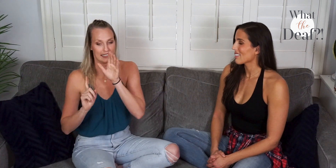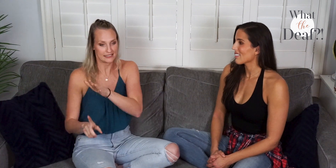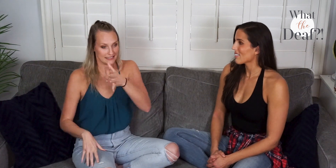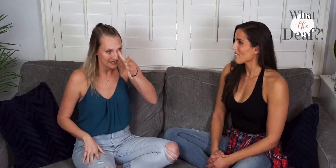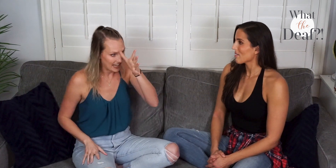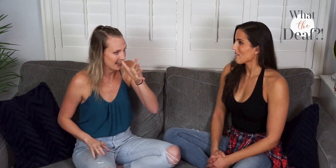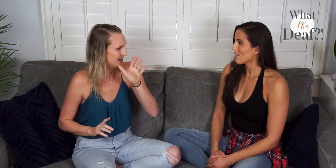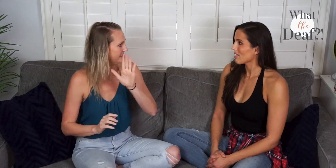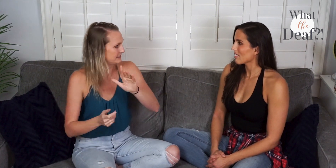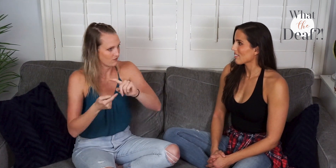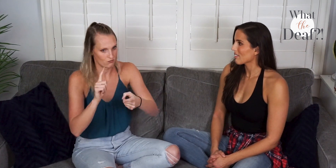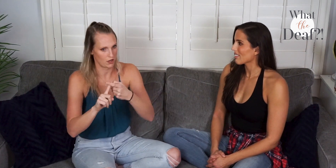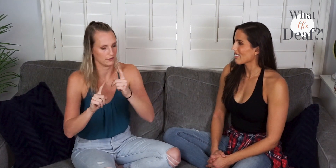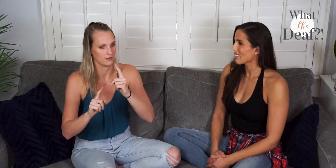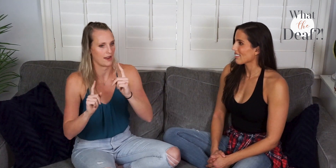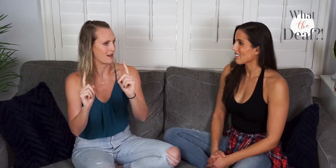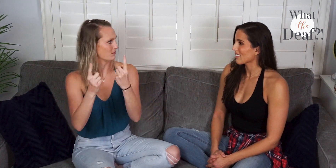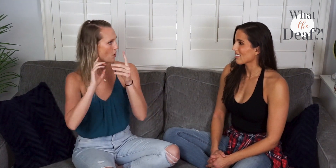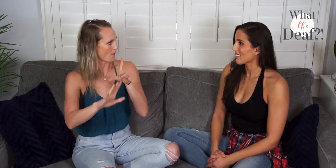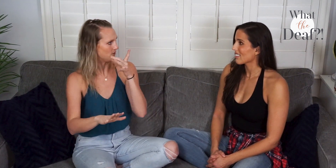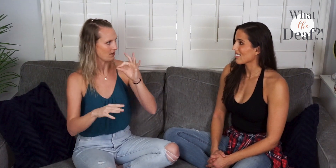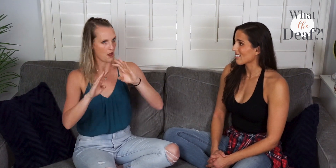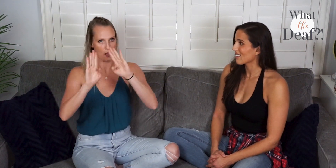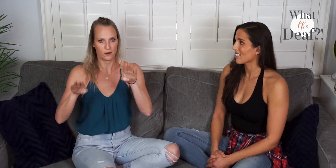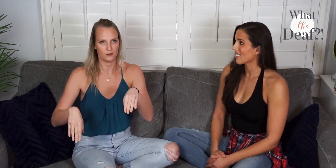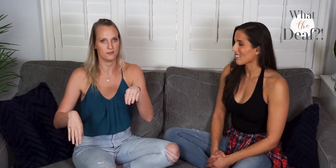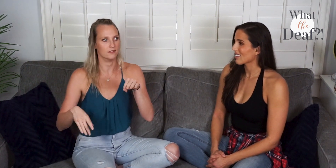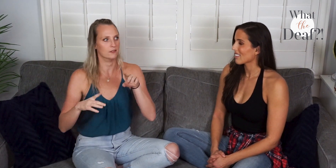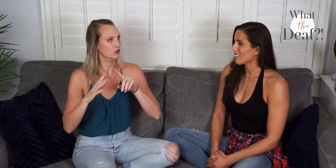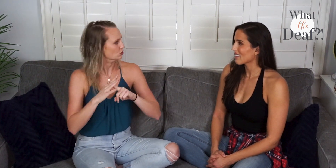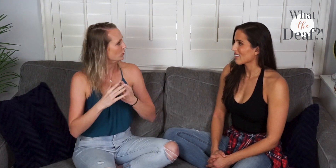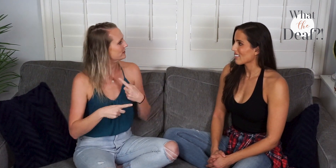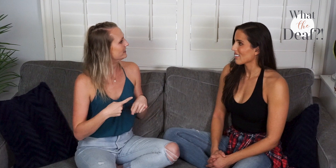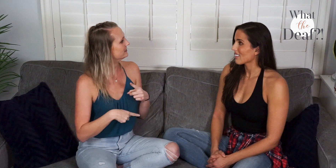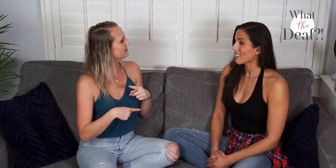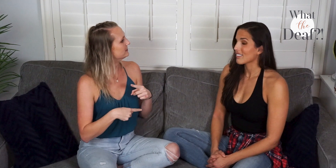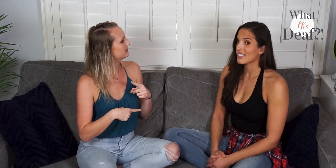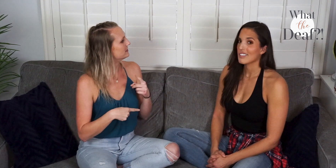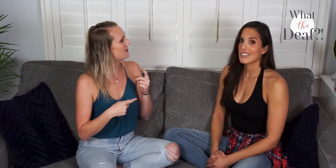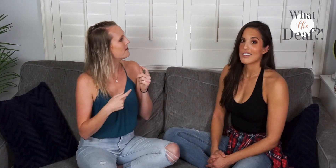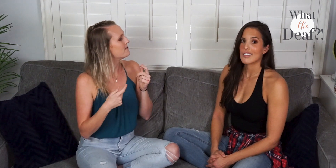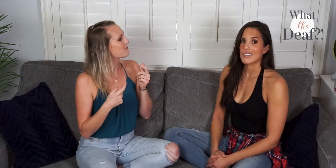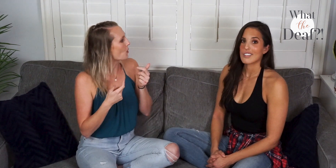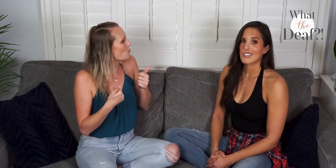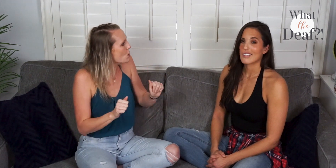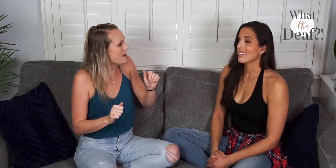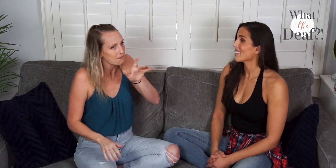because his dad and his friend were the first ones that came out of the house and immediately they started signing.